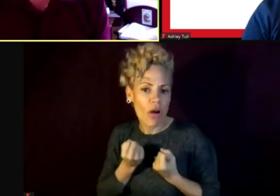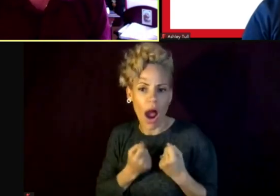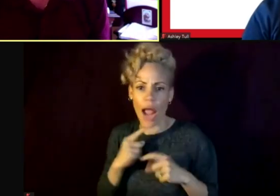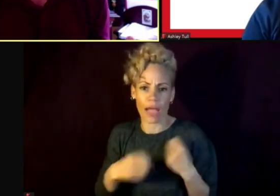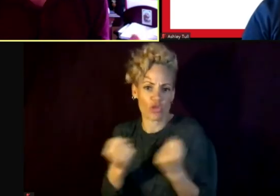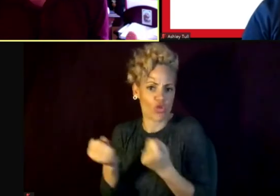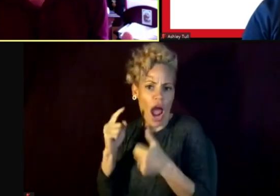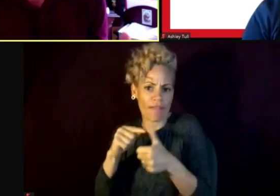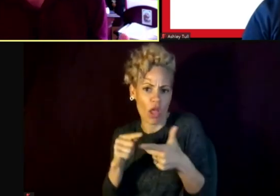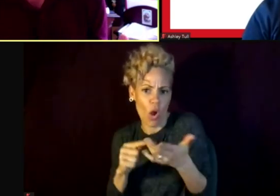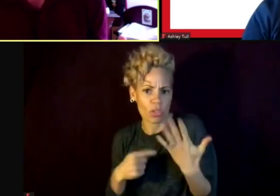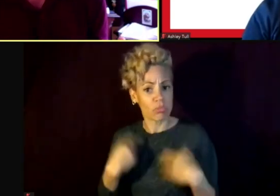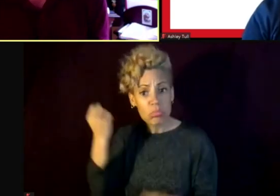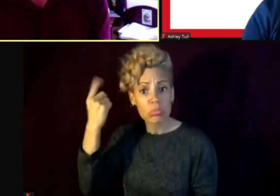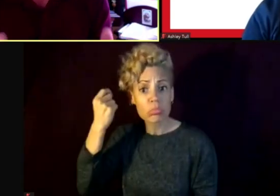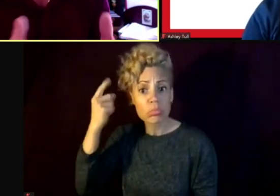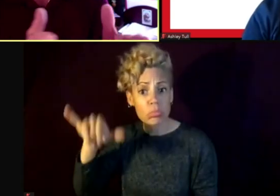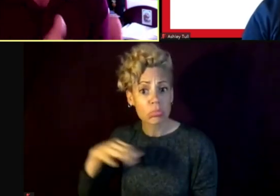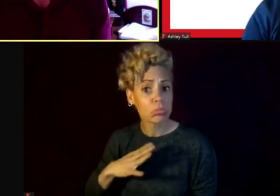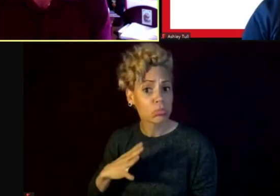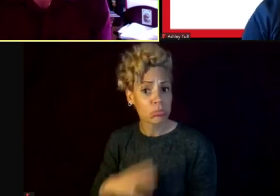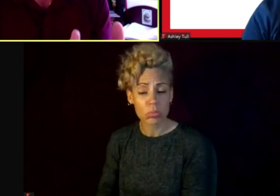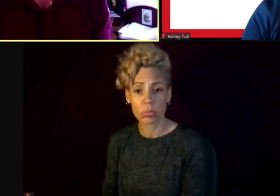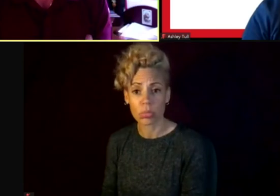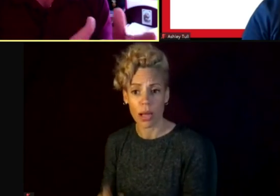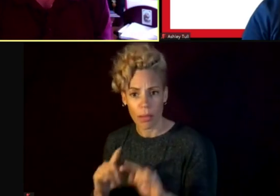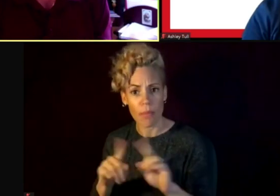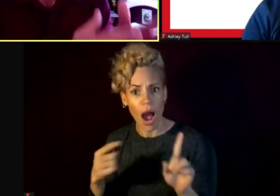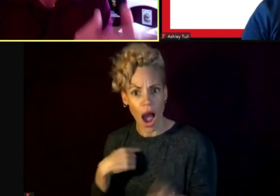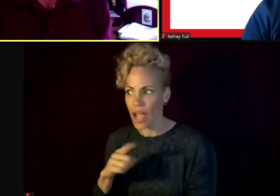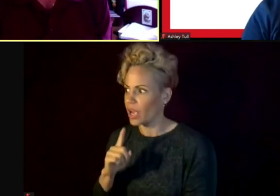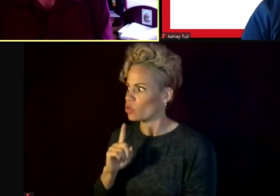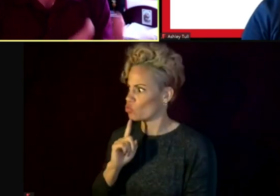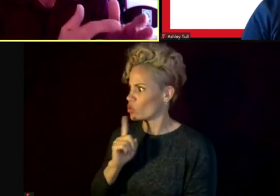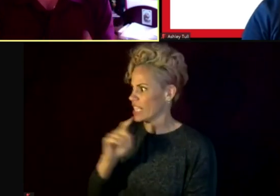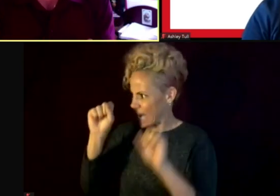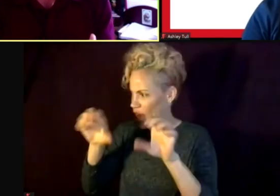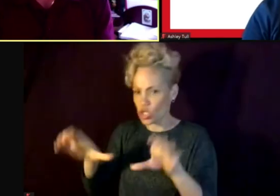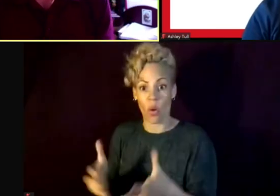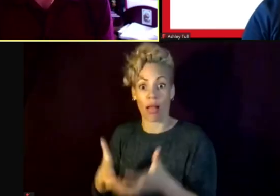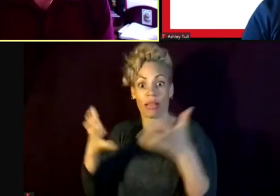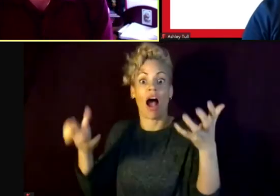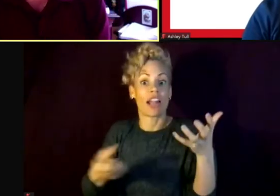I understand all that. But I sure in the hell can do a lot of things just like anybody else.